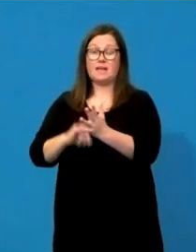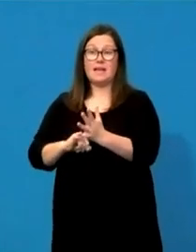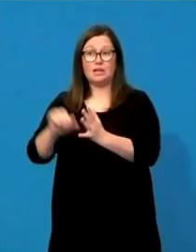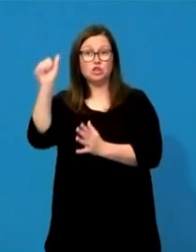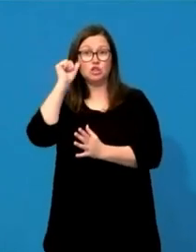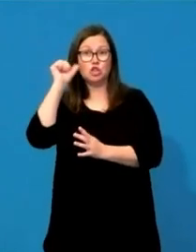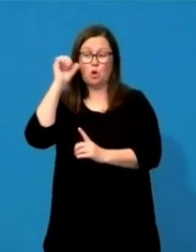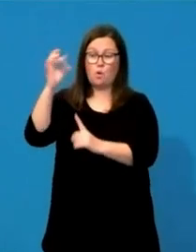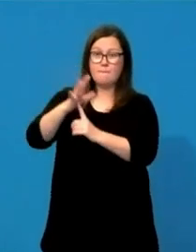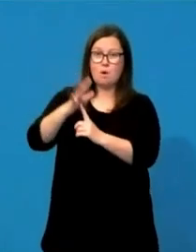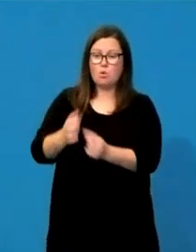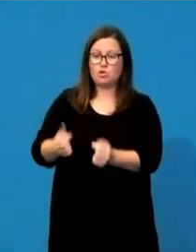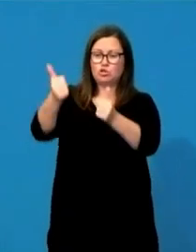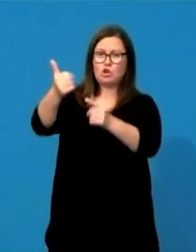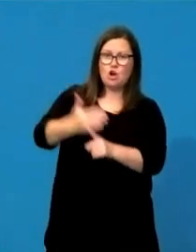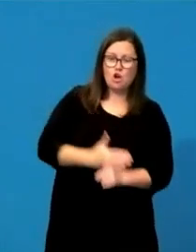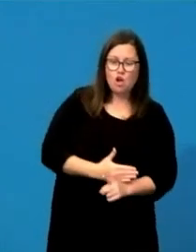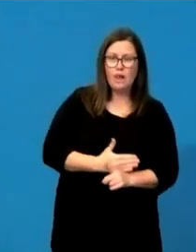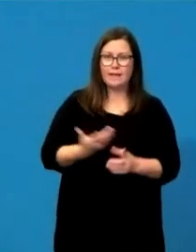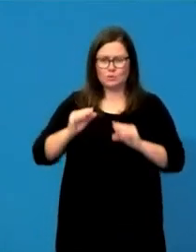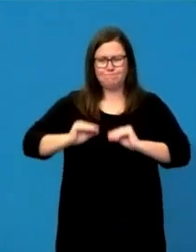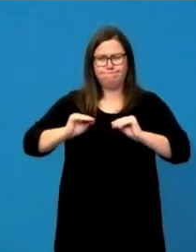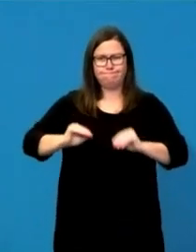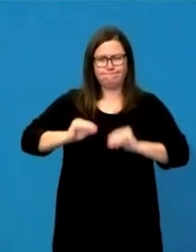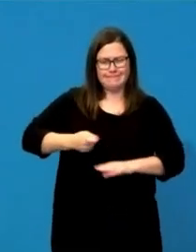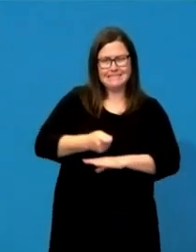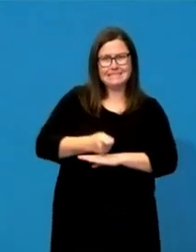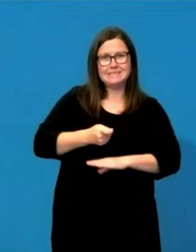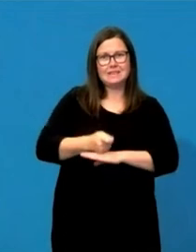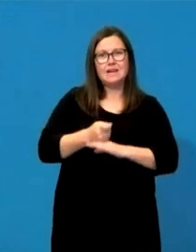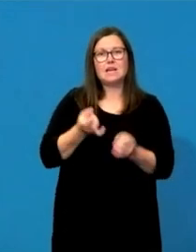to help them get ready for school. So I think that's why they gave them such a large amount.